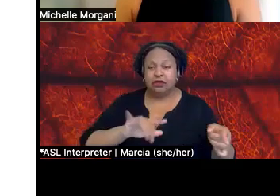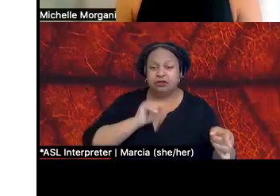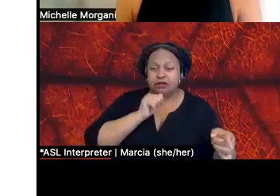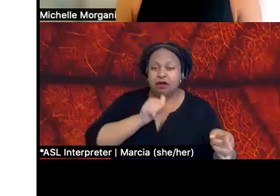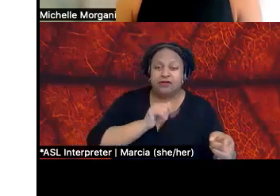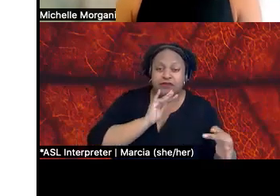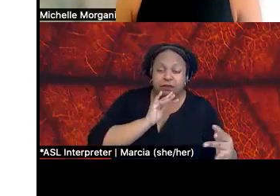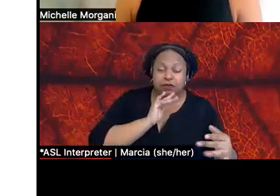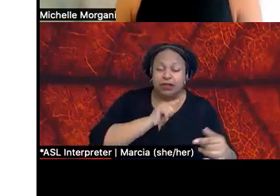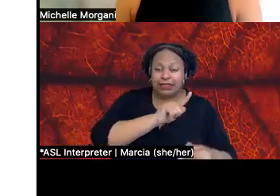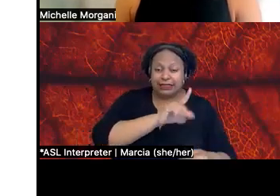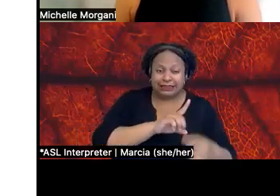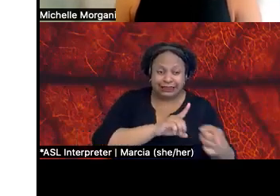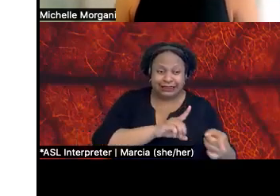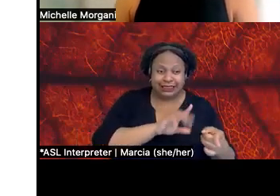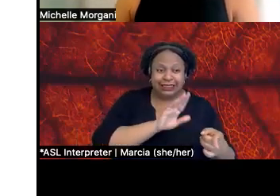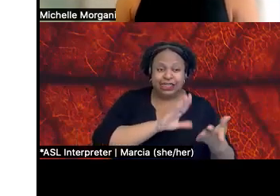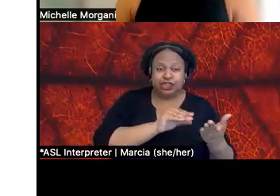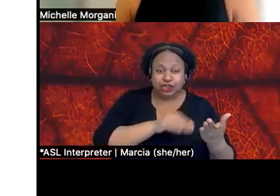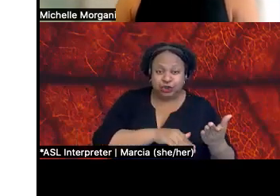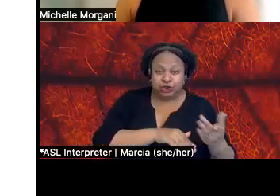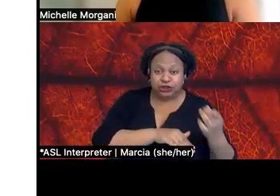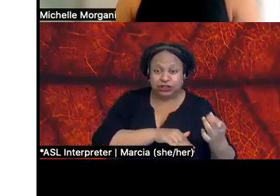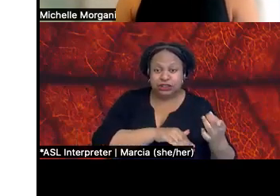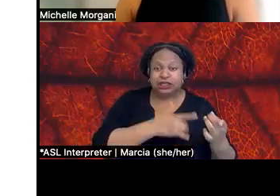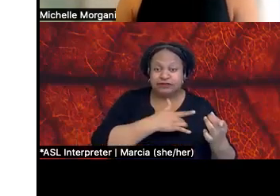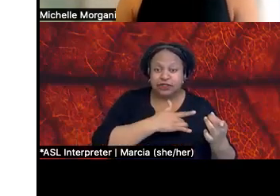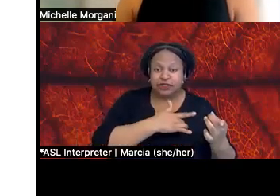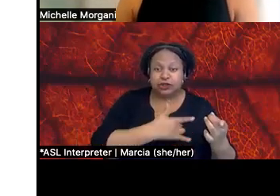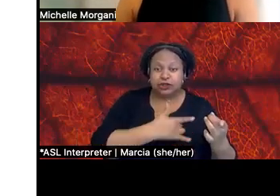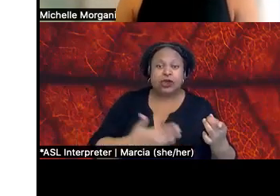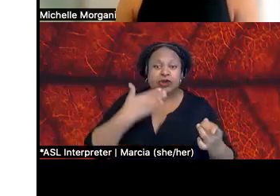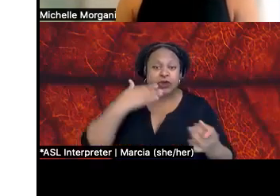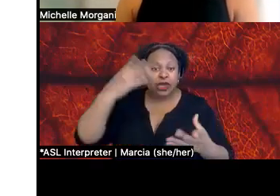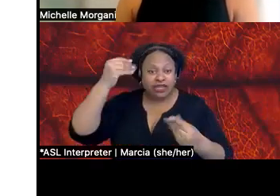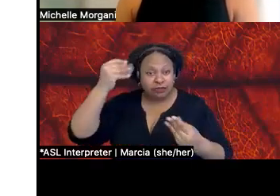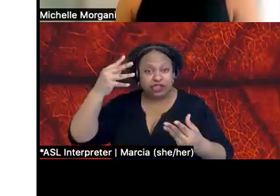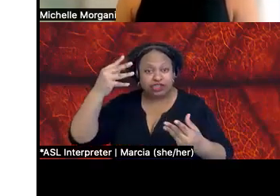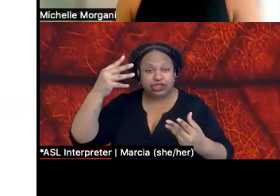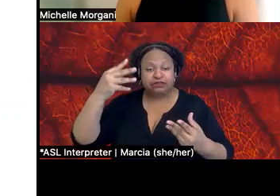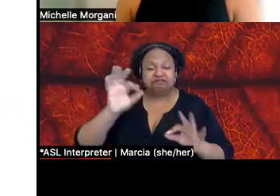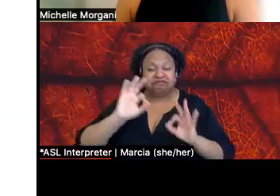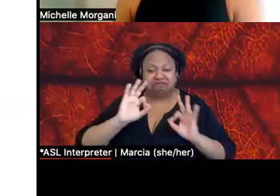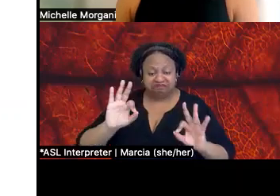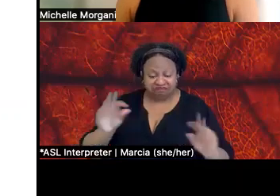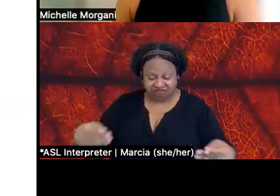a mind map takes perfectly good information and ruins it. Next slide please.